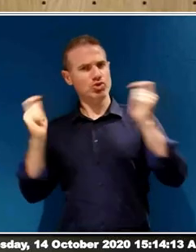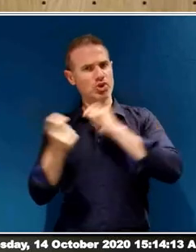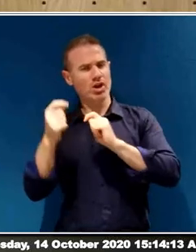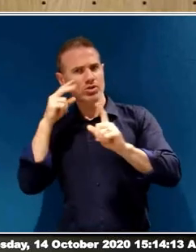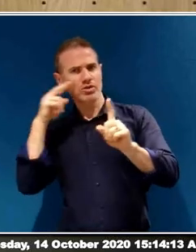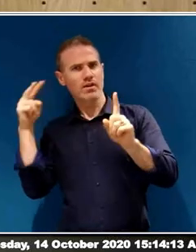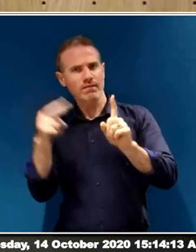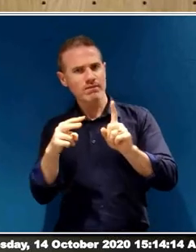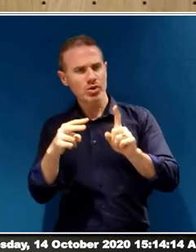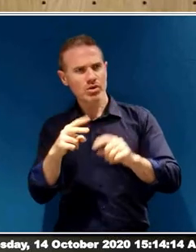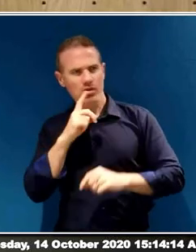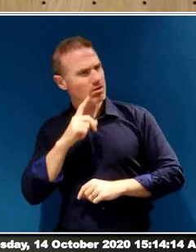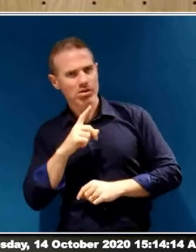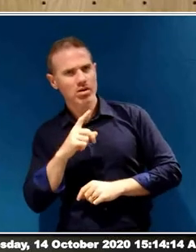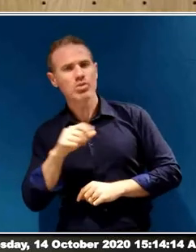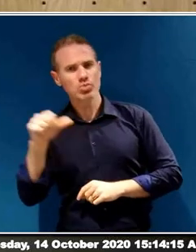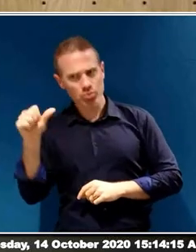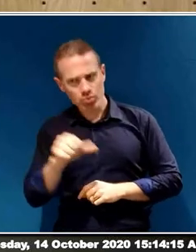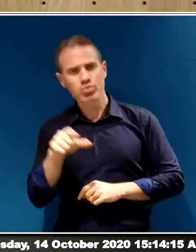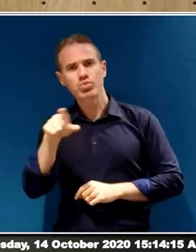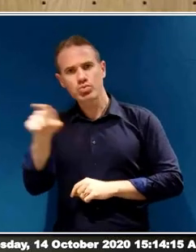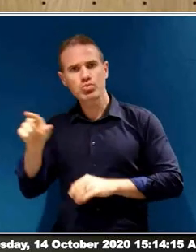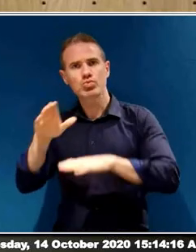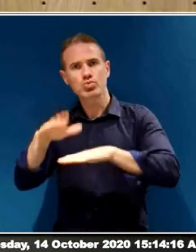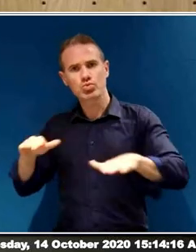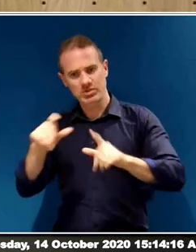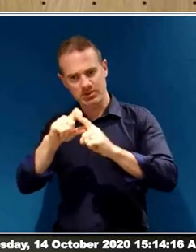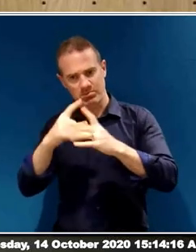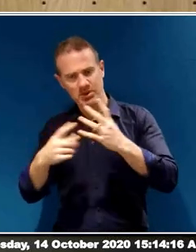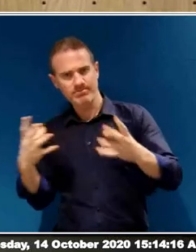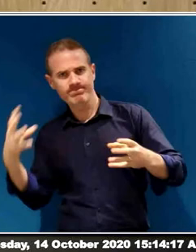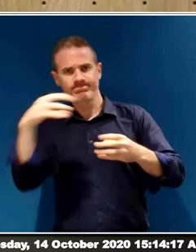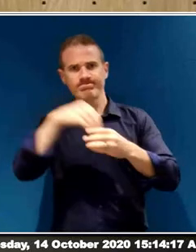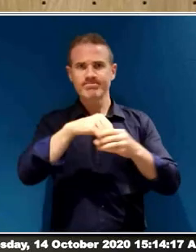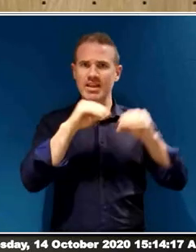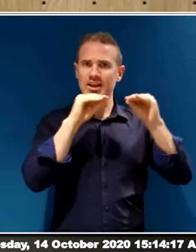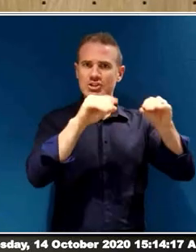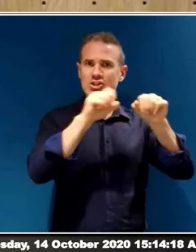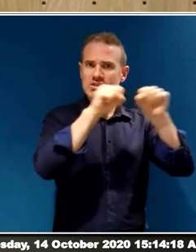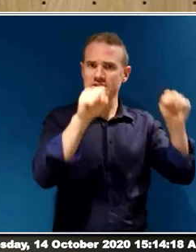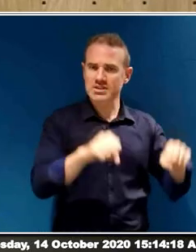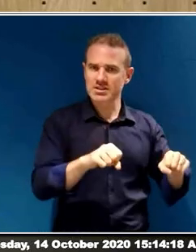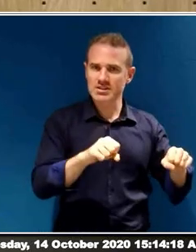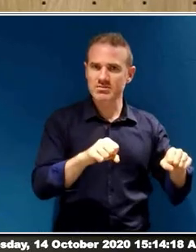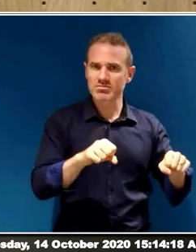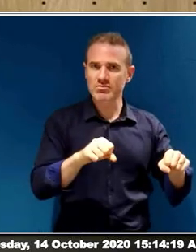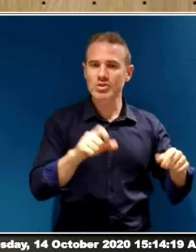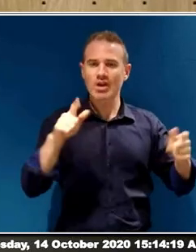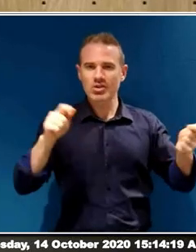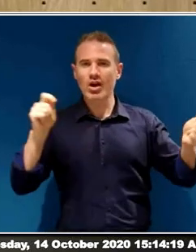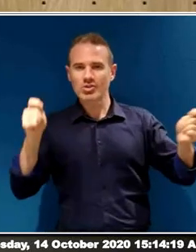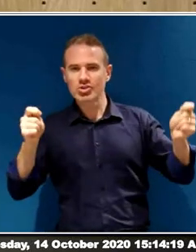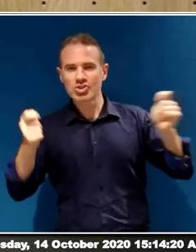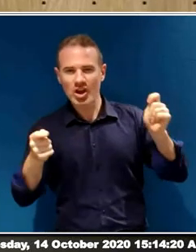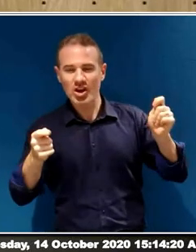education, initially in segregated settings, and over the last 50 years